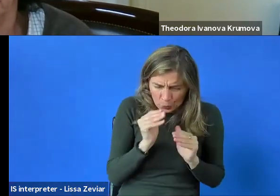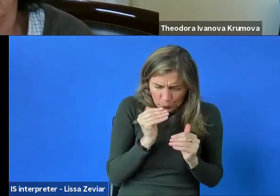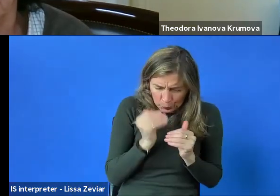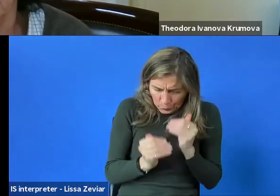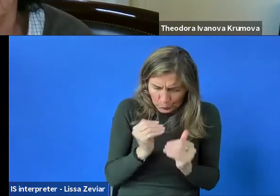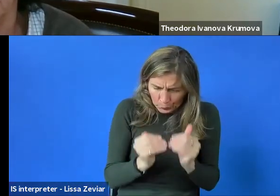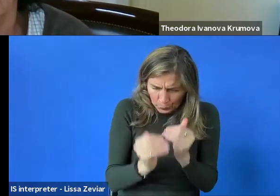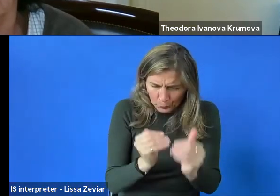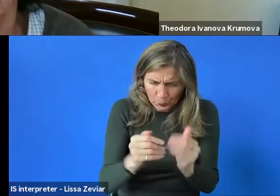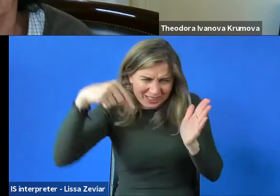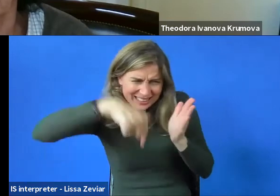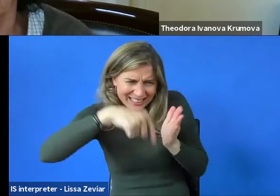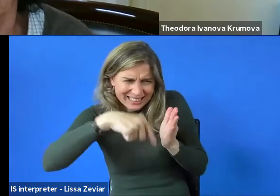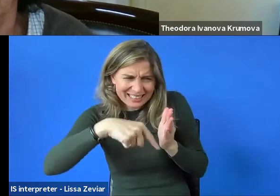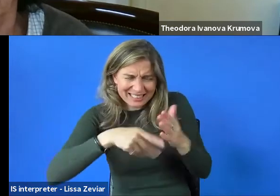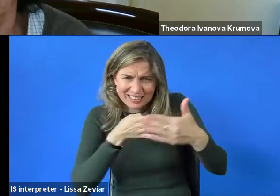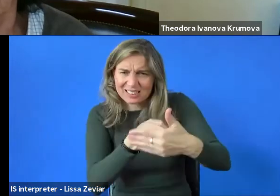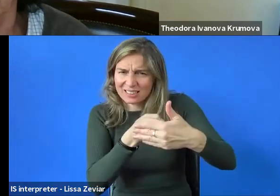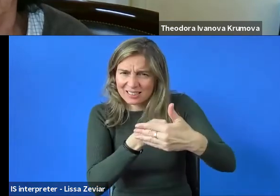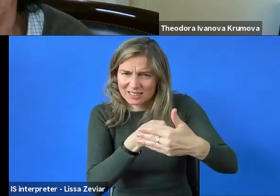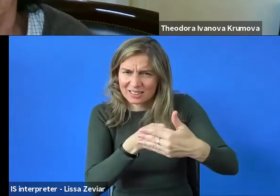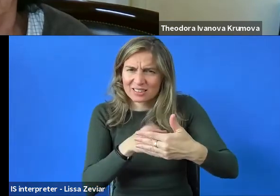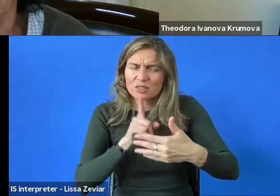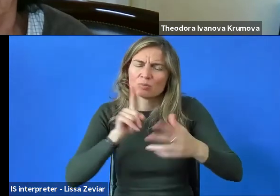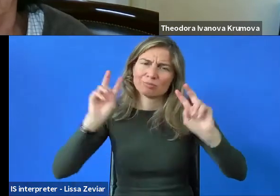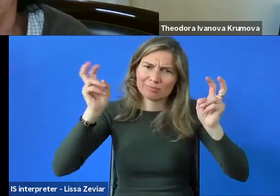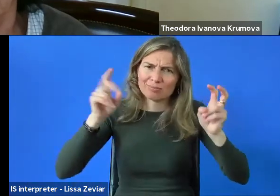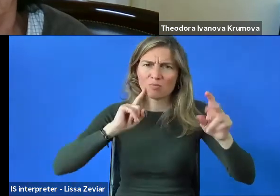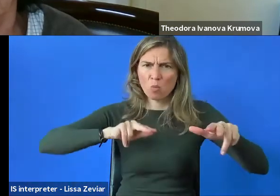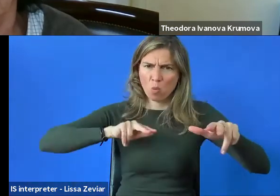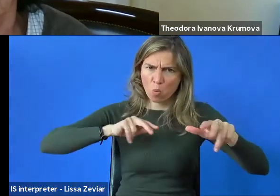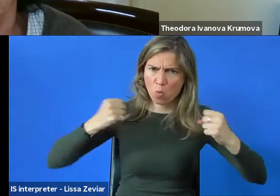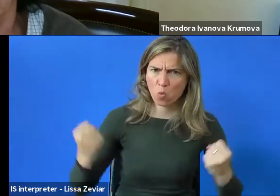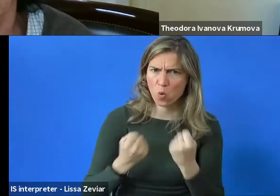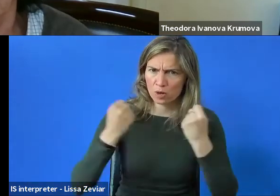So organized nature. And they are in probability random occurrences,